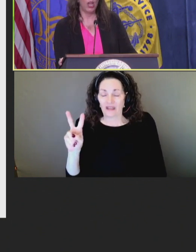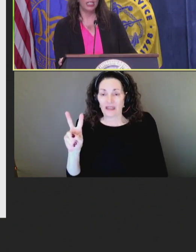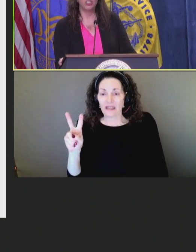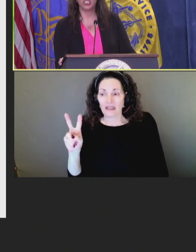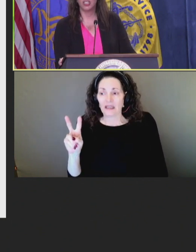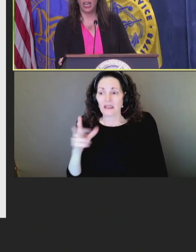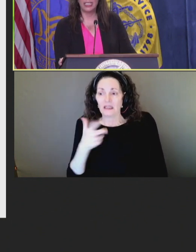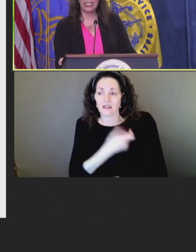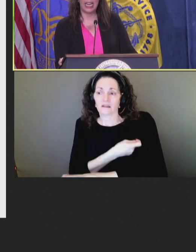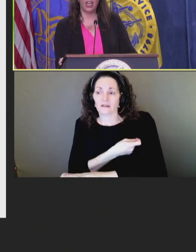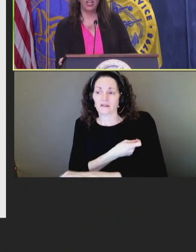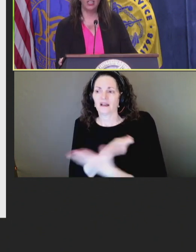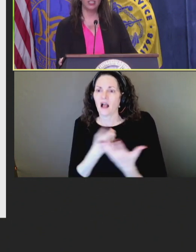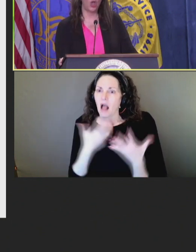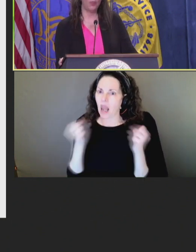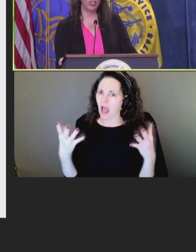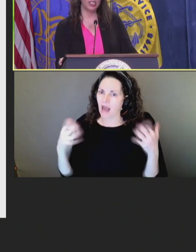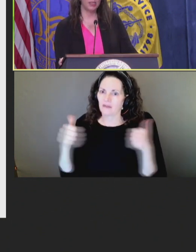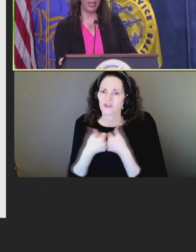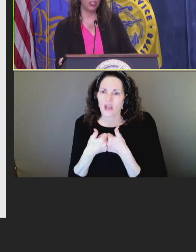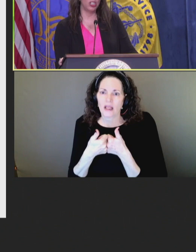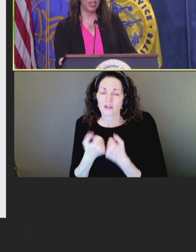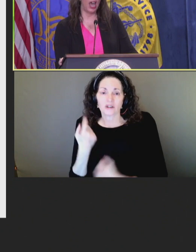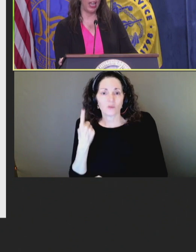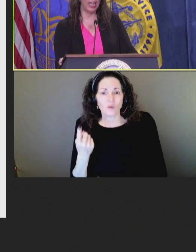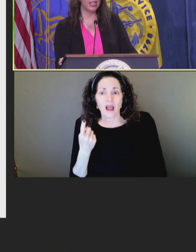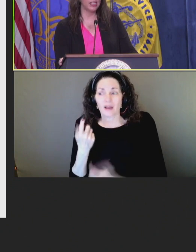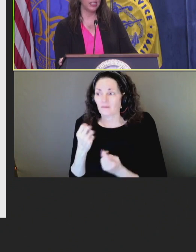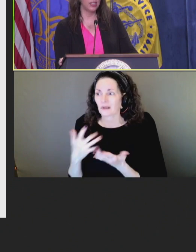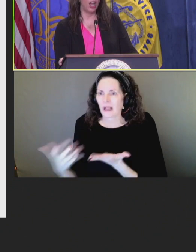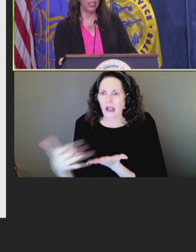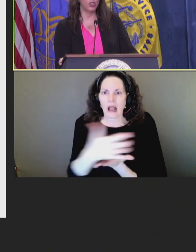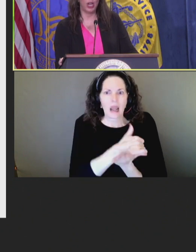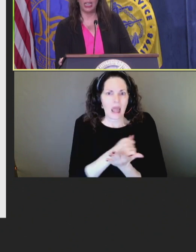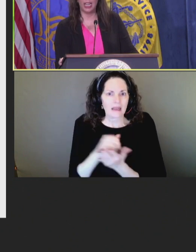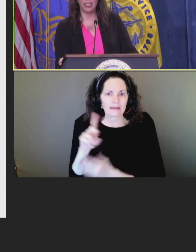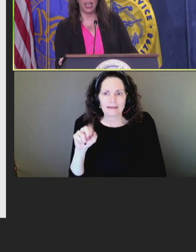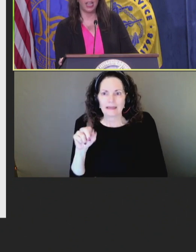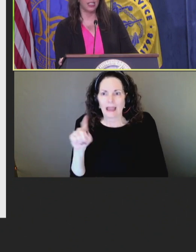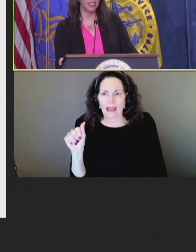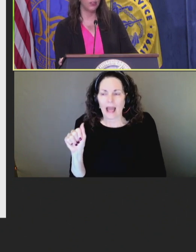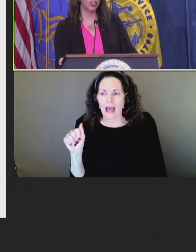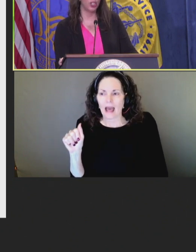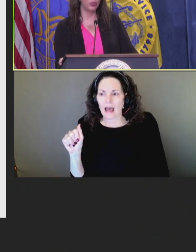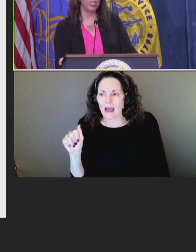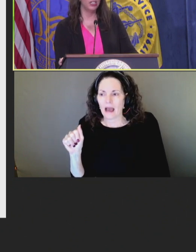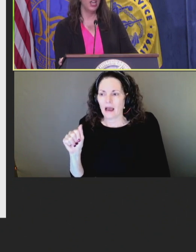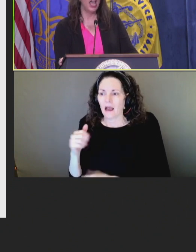is just collecting data. Adult participation in the IIS is not as great as it is for children,